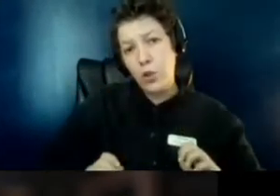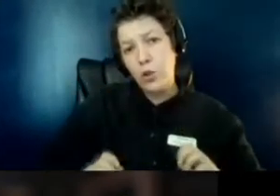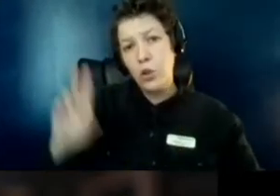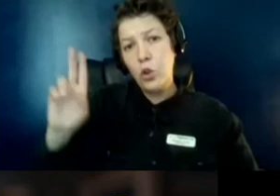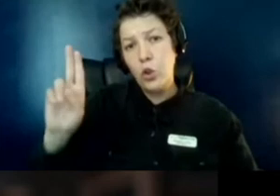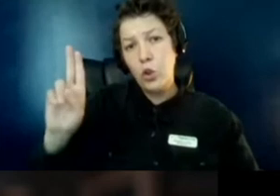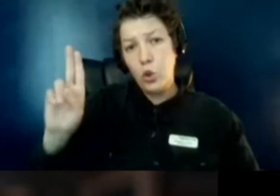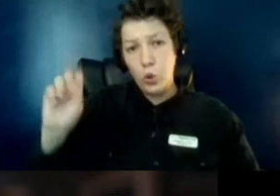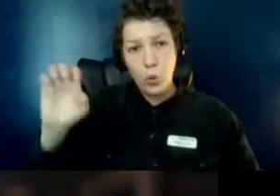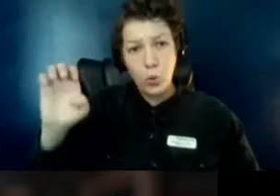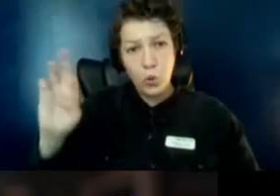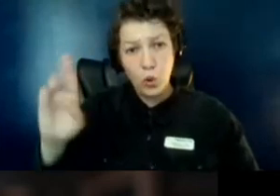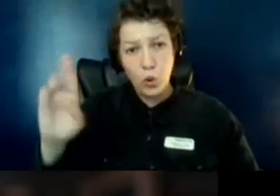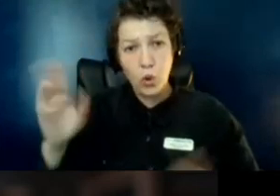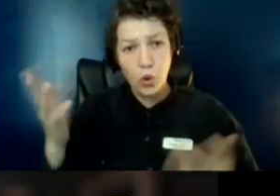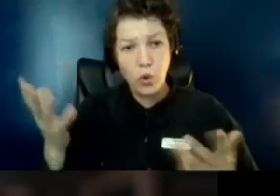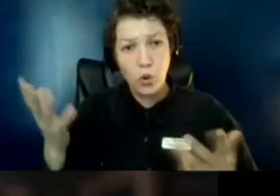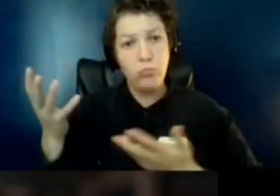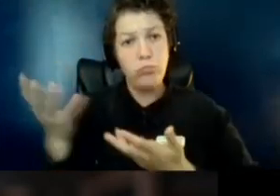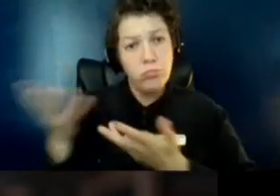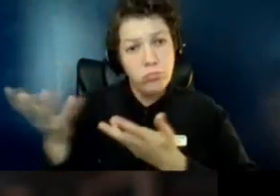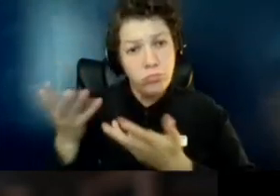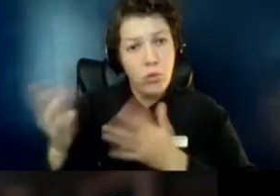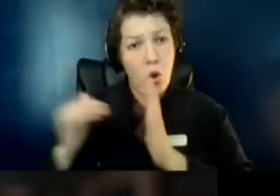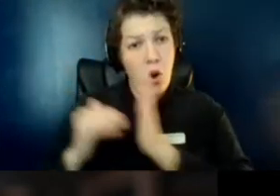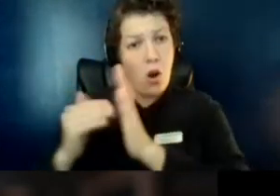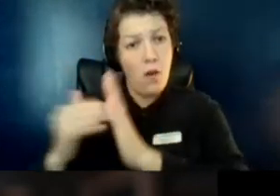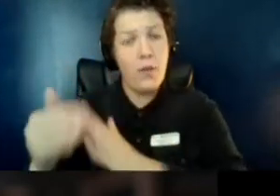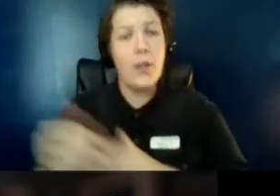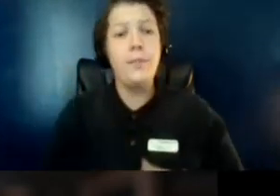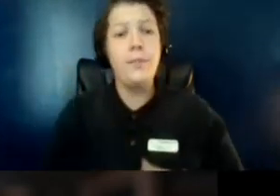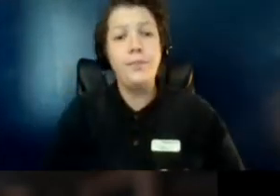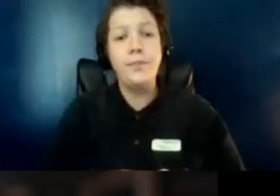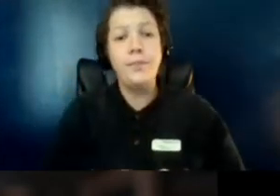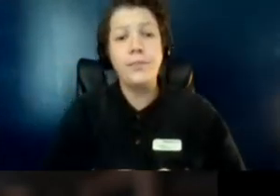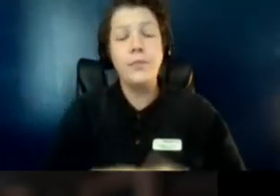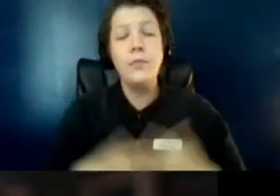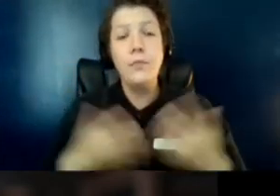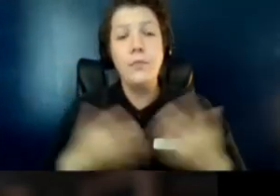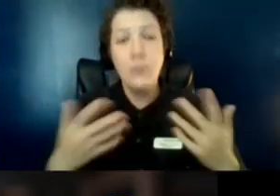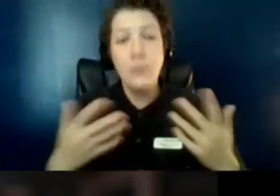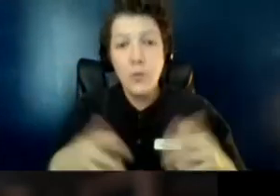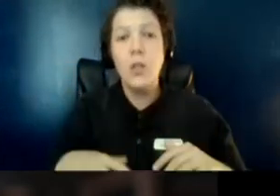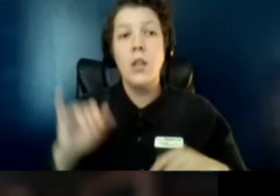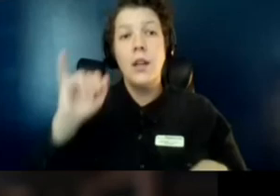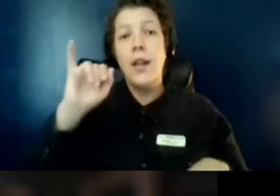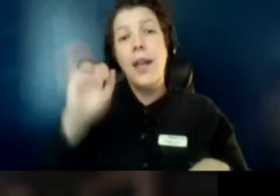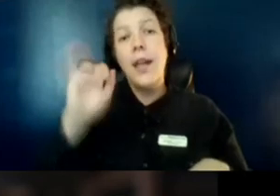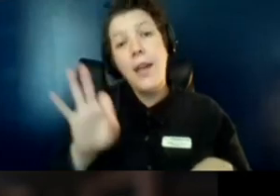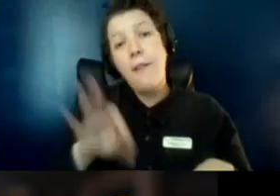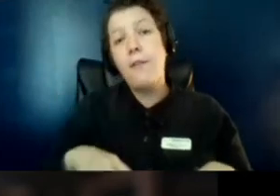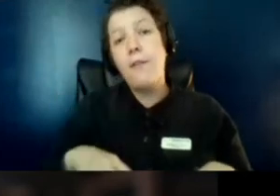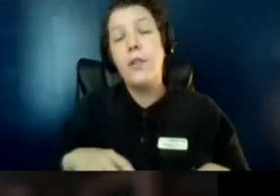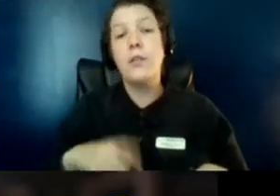this is easy. You build it into every sprint. You make it part of the sprint process. Where